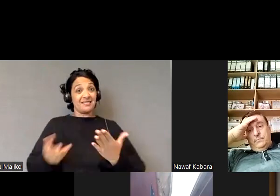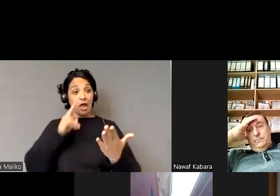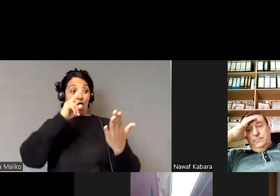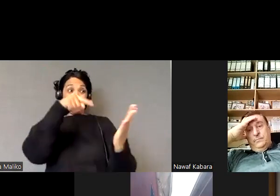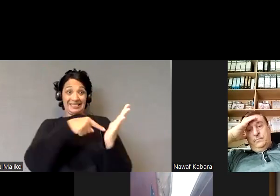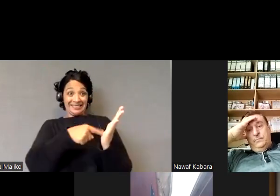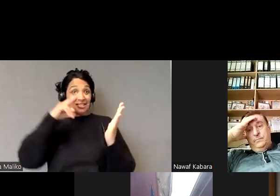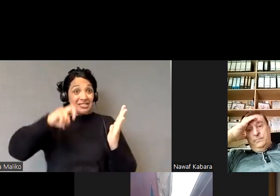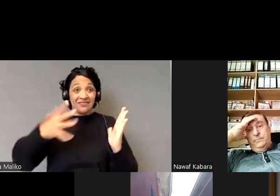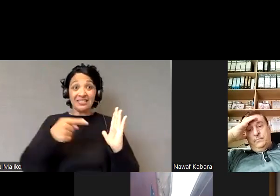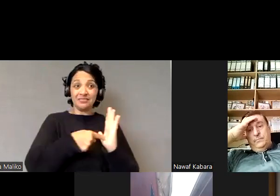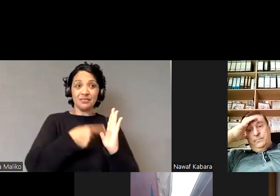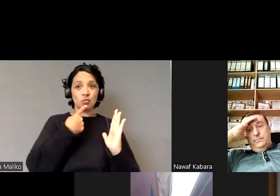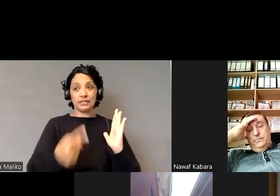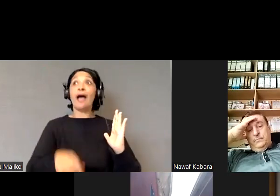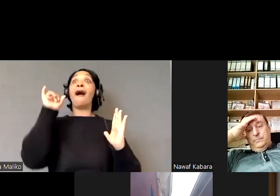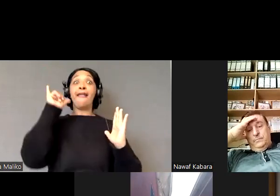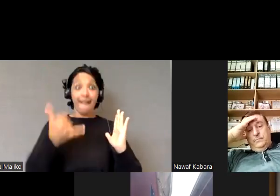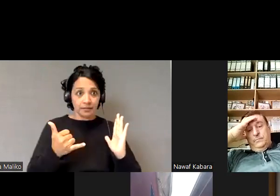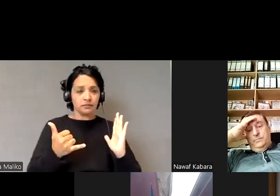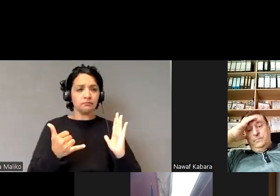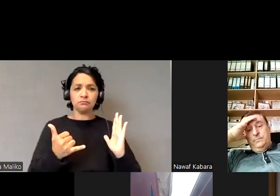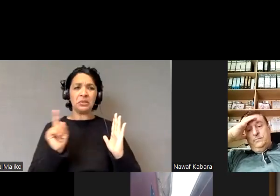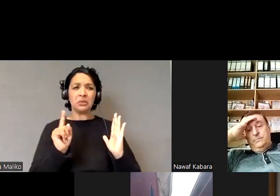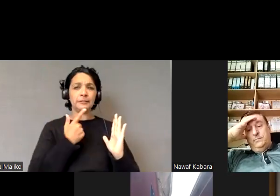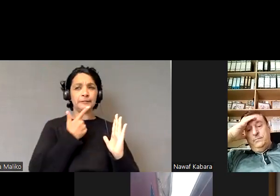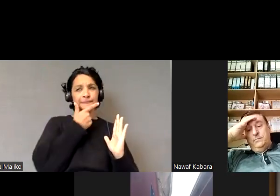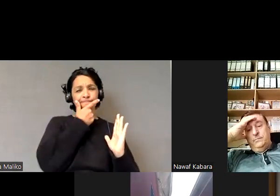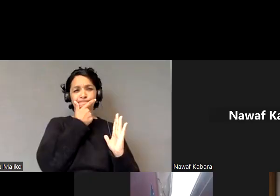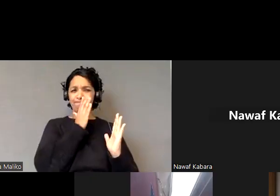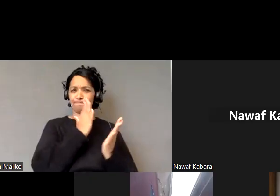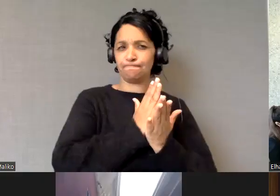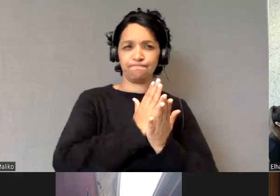so of course we urge not only the Ukrainian government but all those who have influence